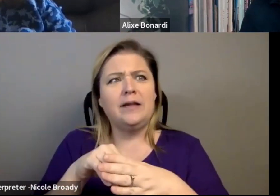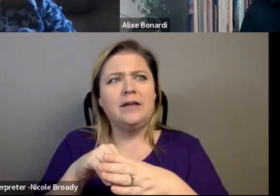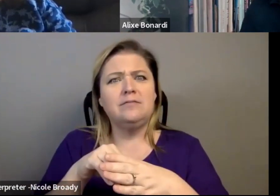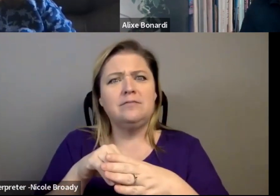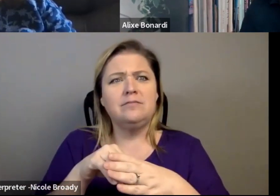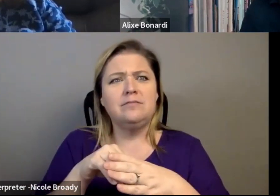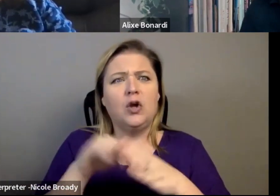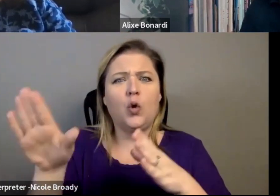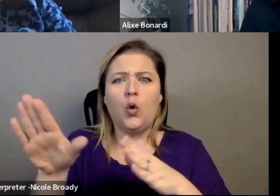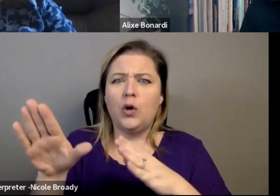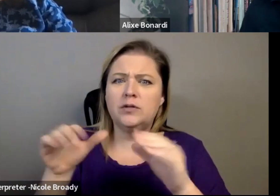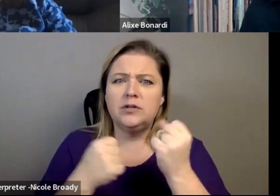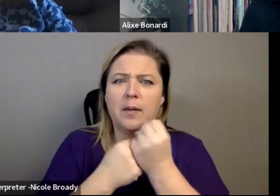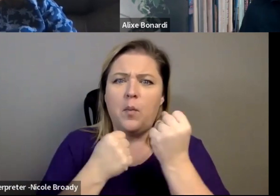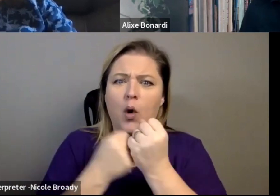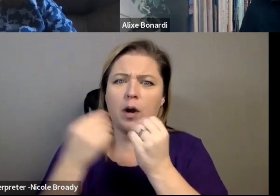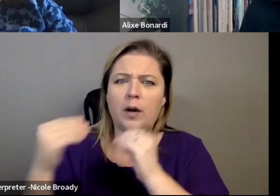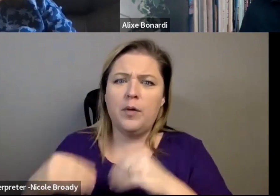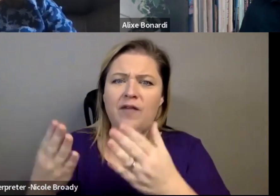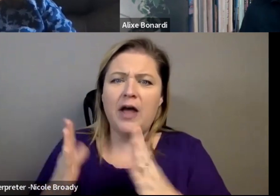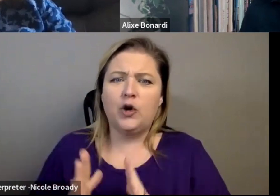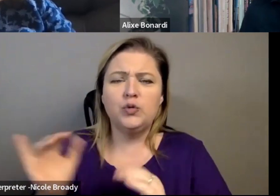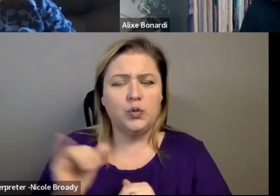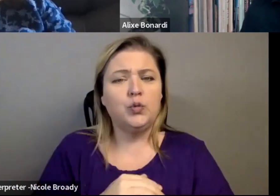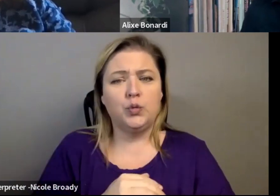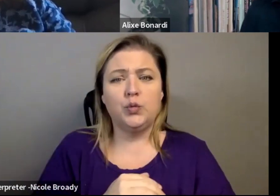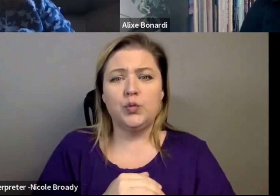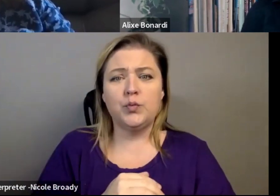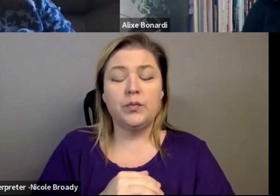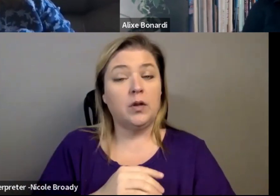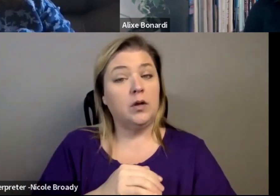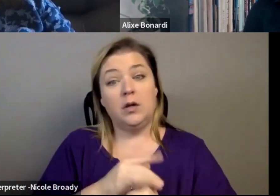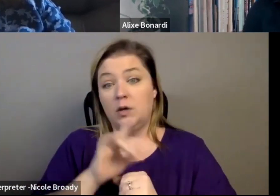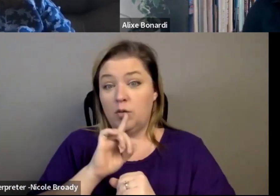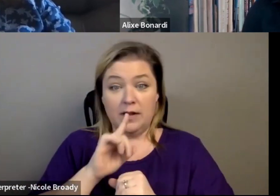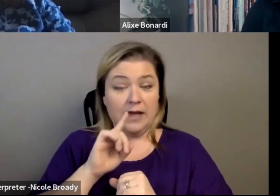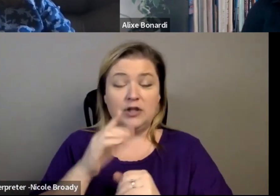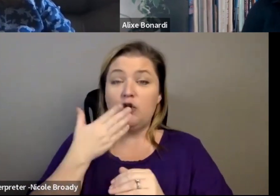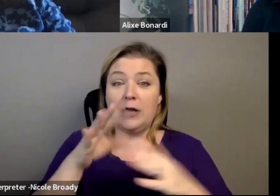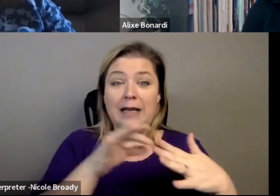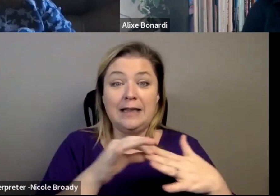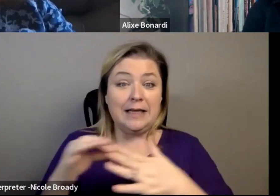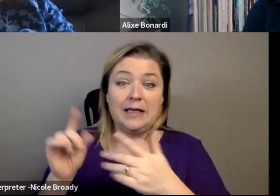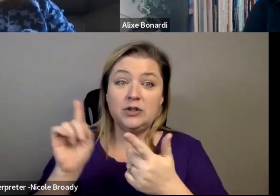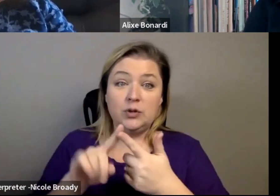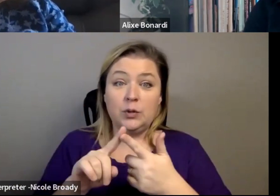providers as well. This is a this is a great segue, I would say I guess to a support